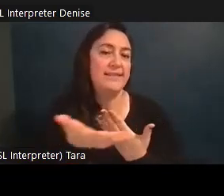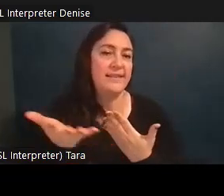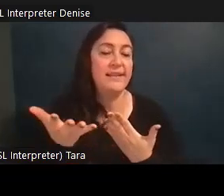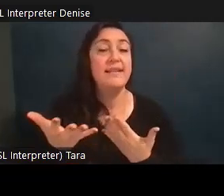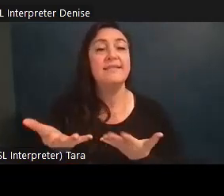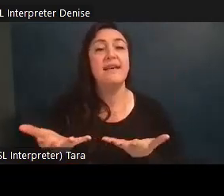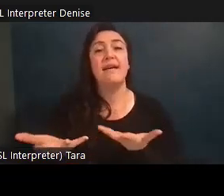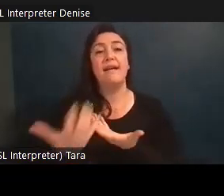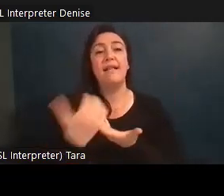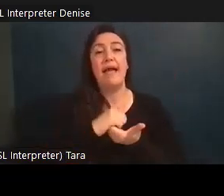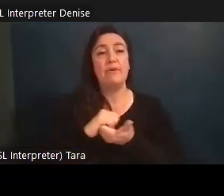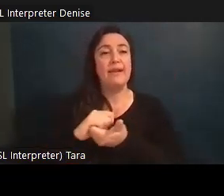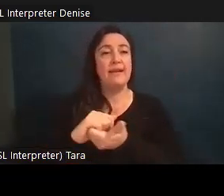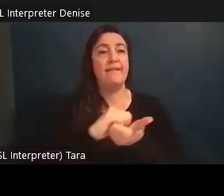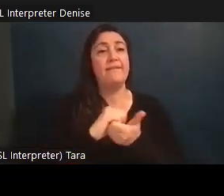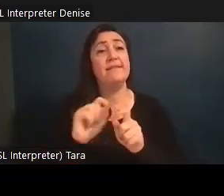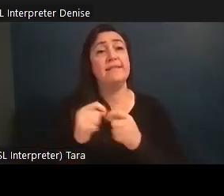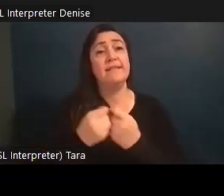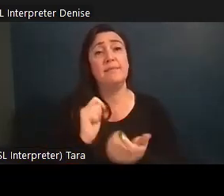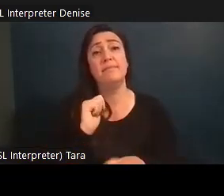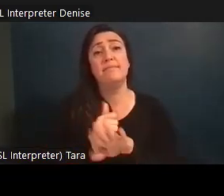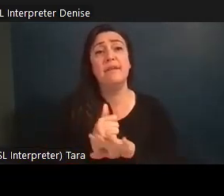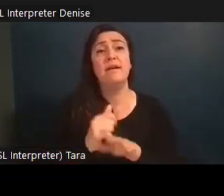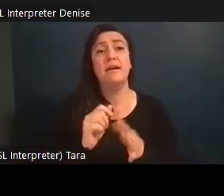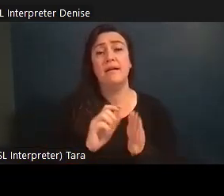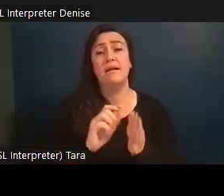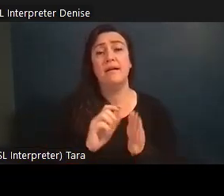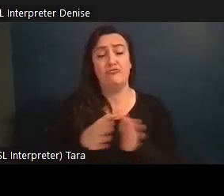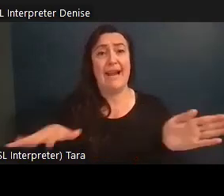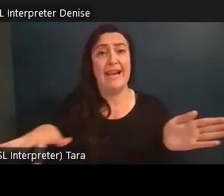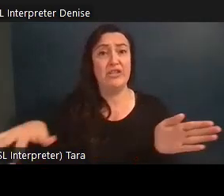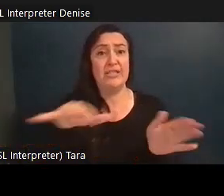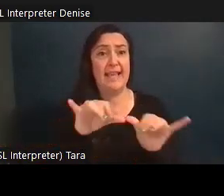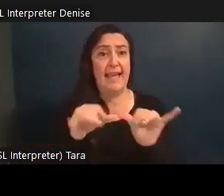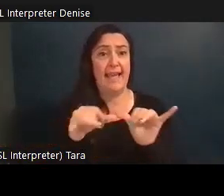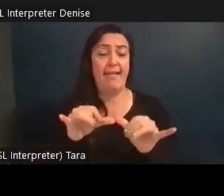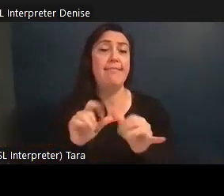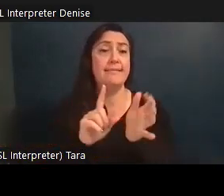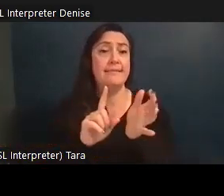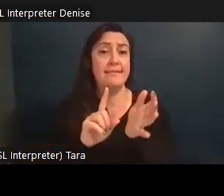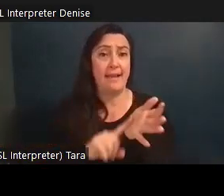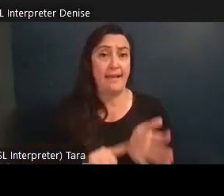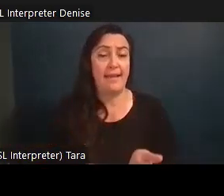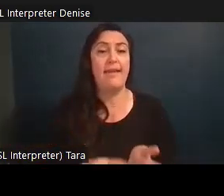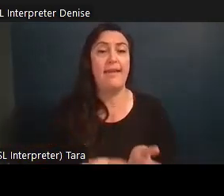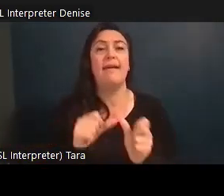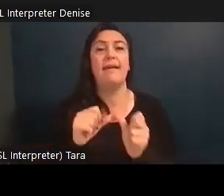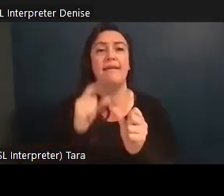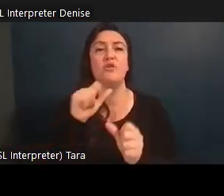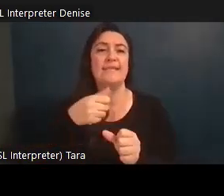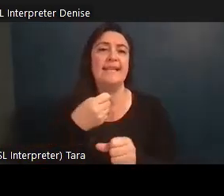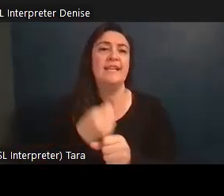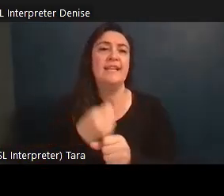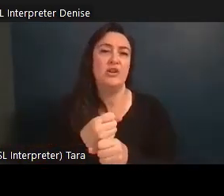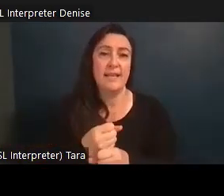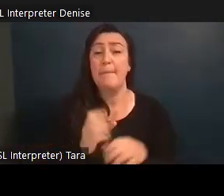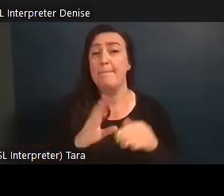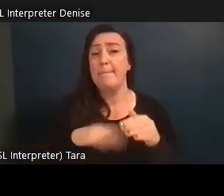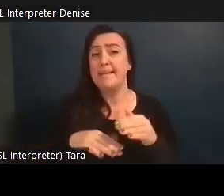up a ranch scale study that would run for 10 years and that had basically 10 pairs of pastures that were similar in